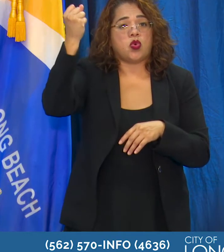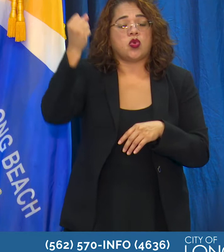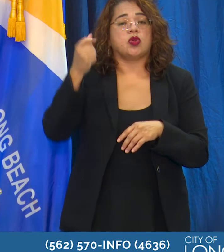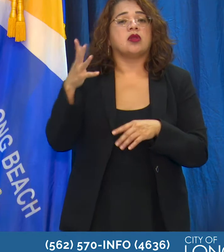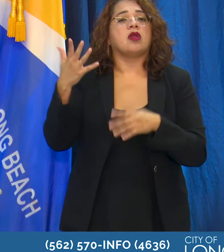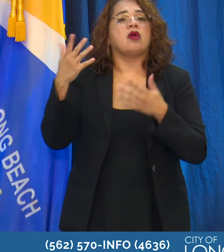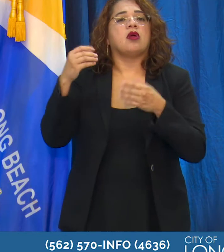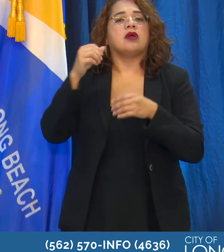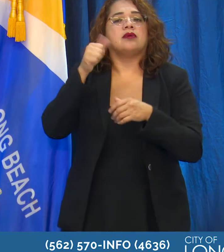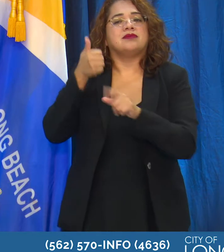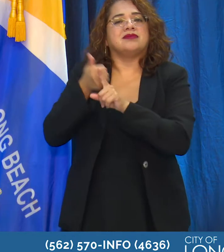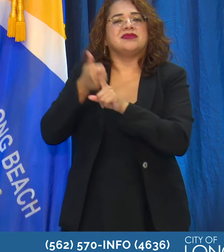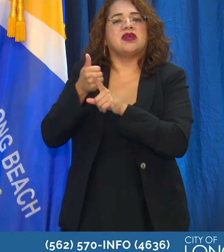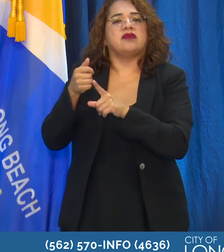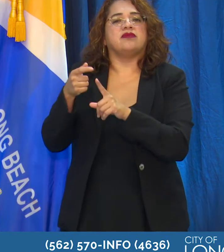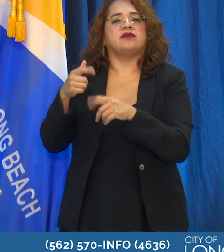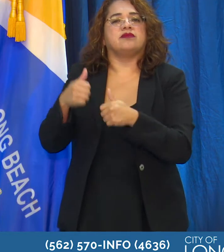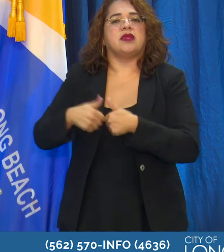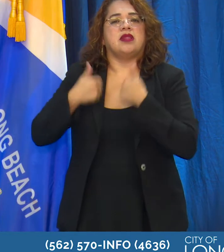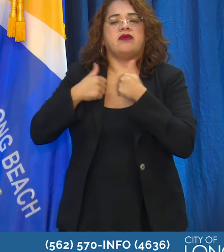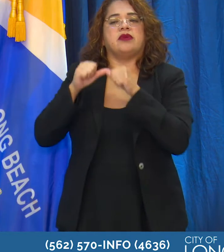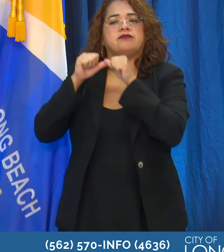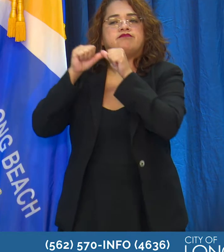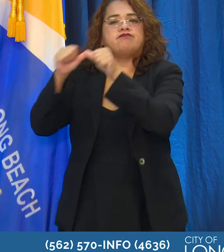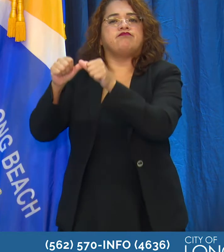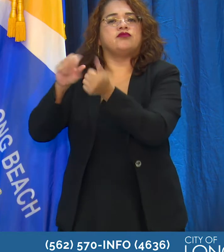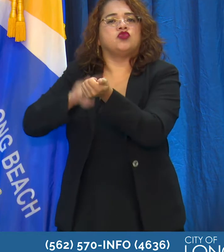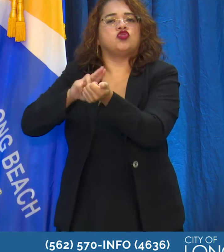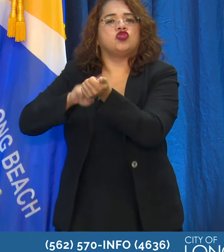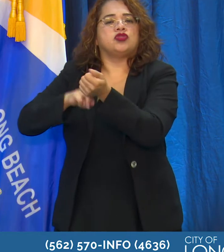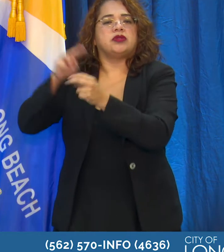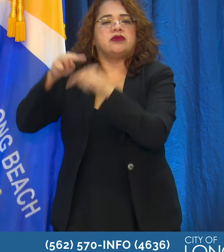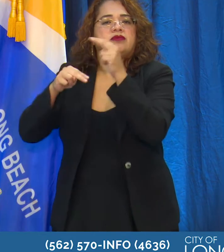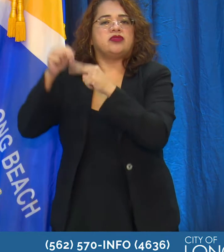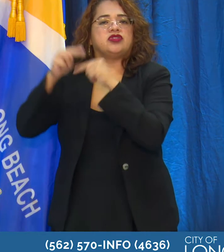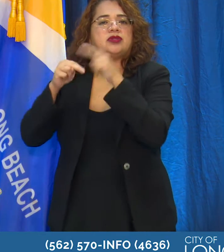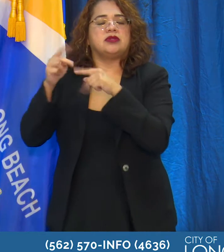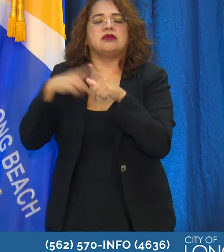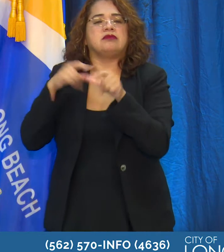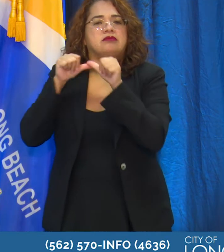facilities so we continue to work with those skilled nursing facilities to really make